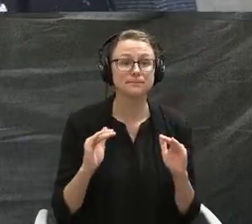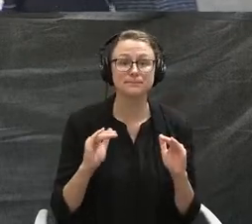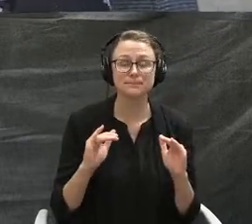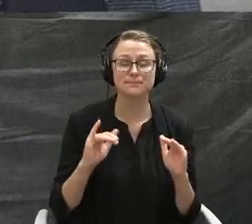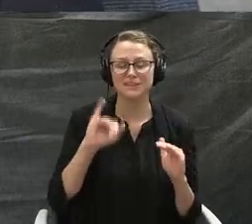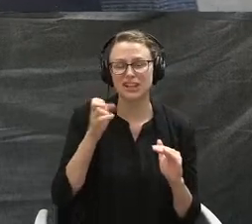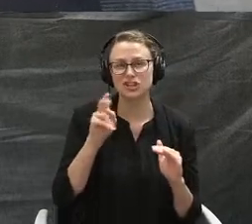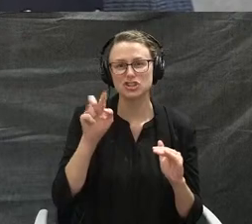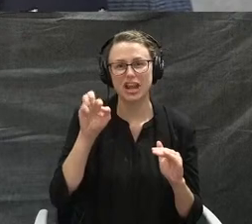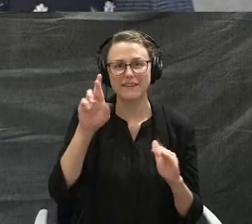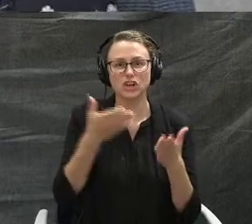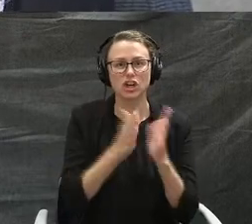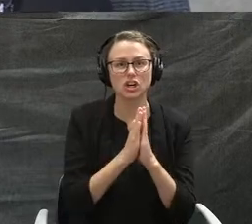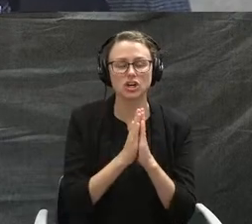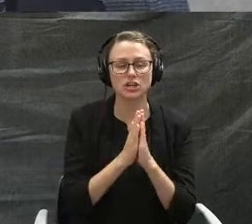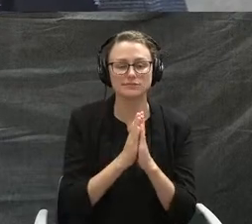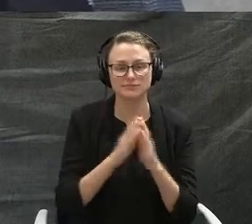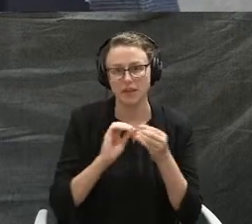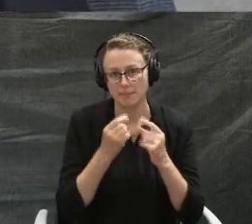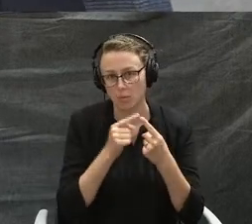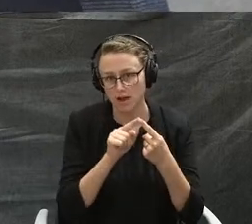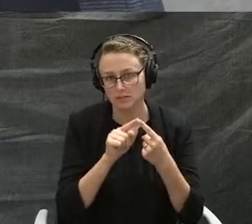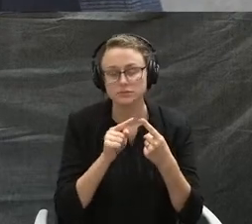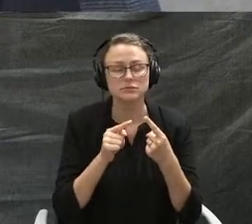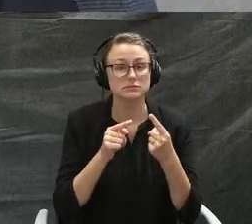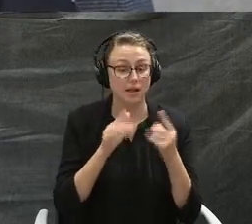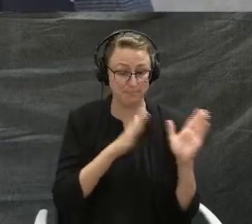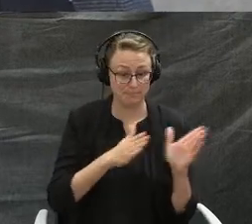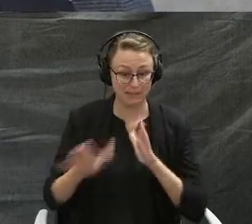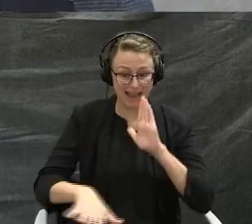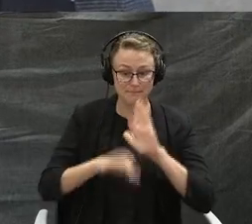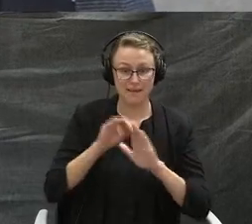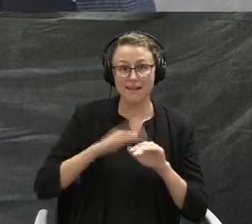selected on Thursday by the board going to be set in stone